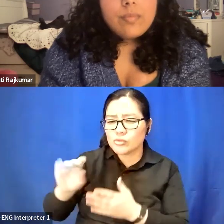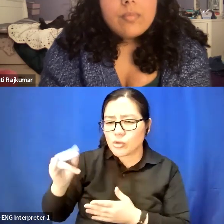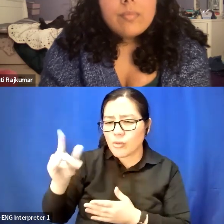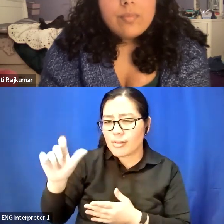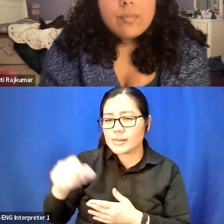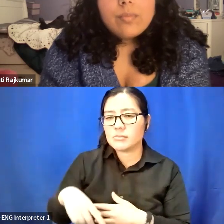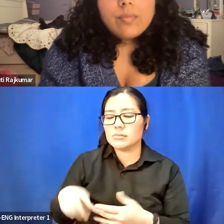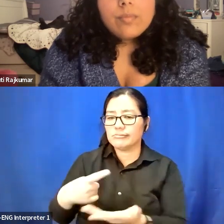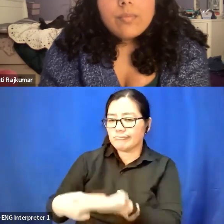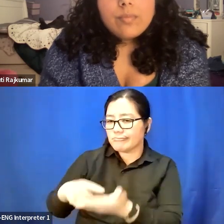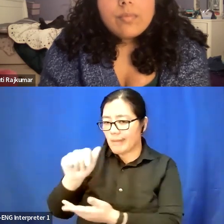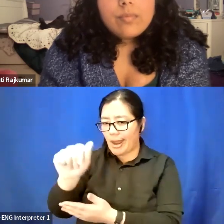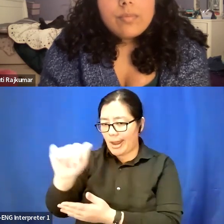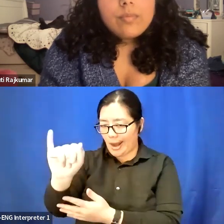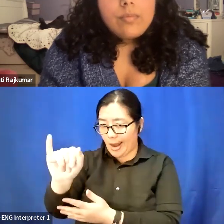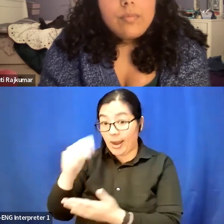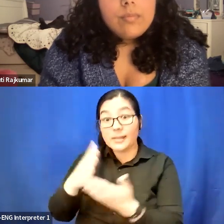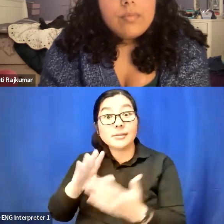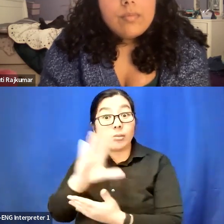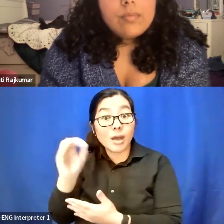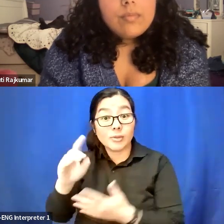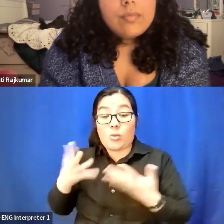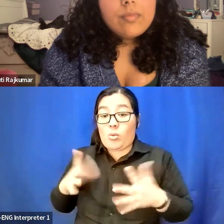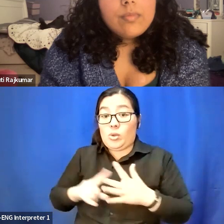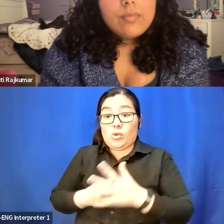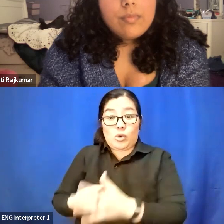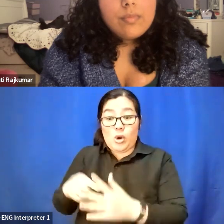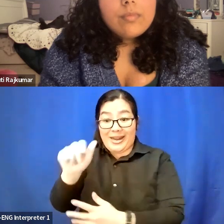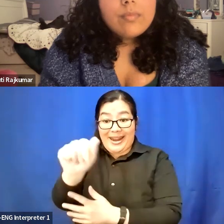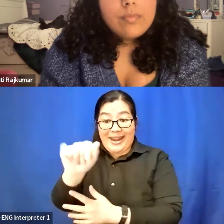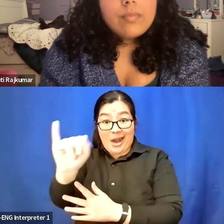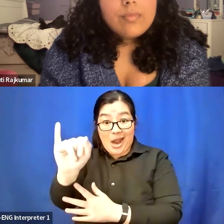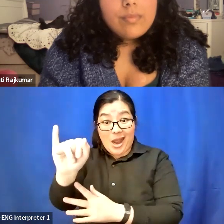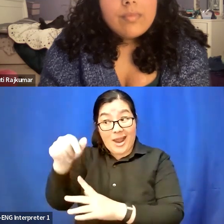and some companies have even started having AI write articles, which is, you know,